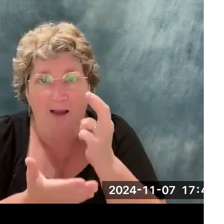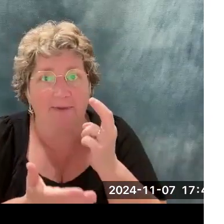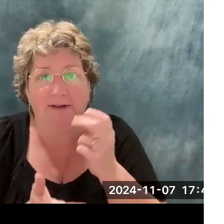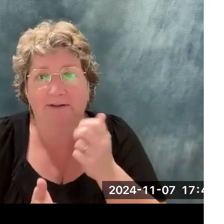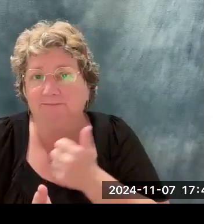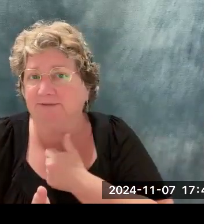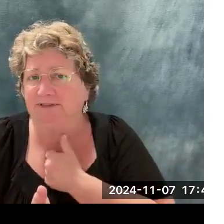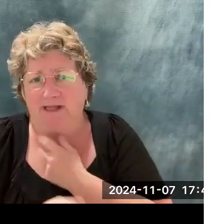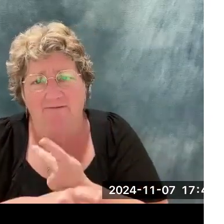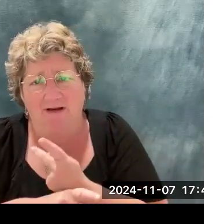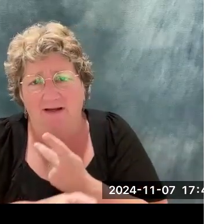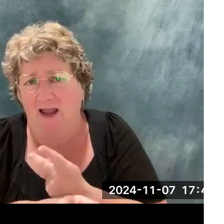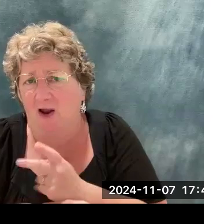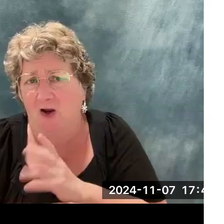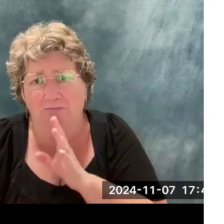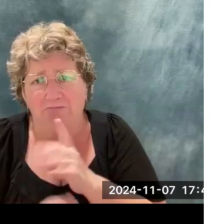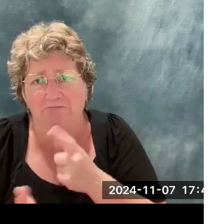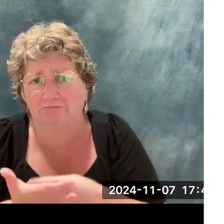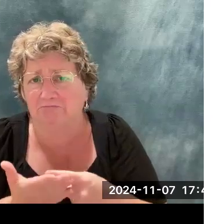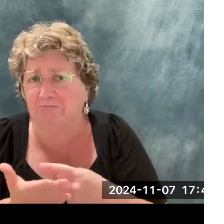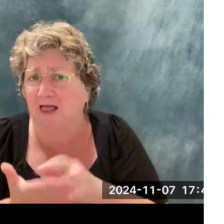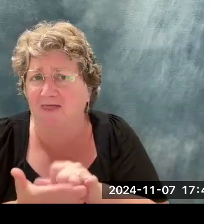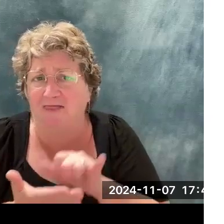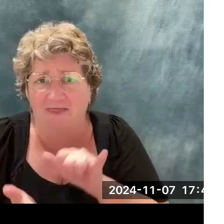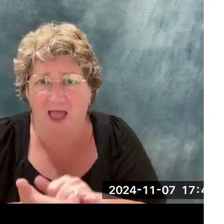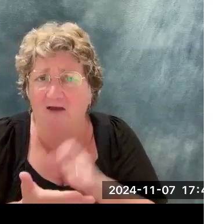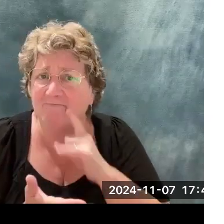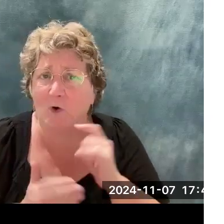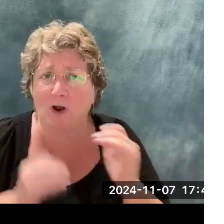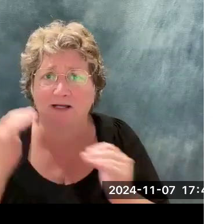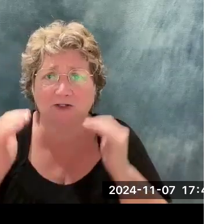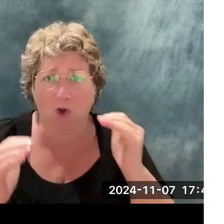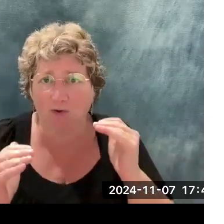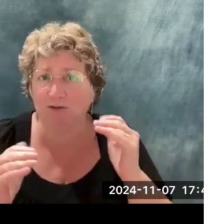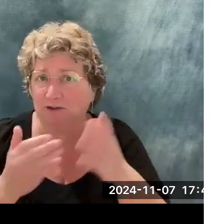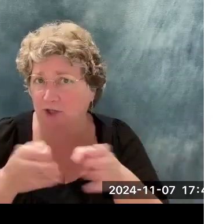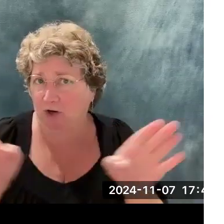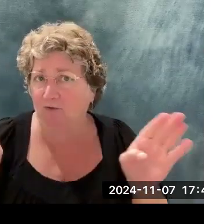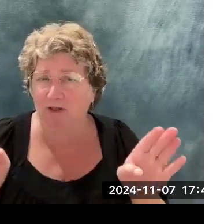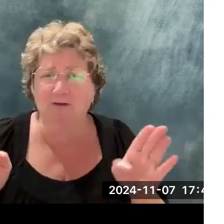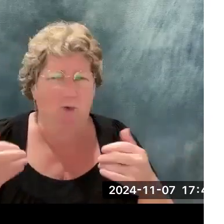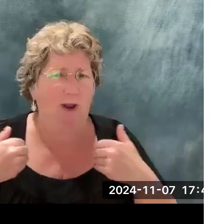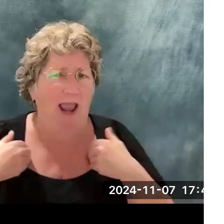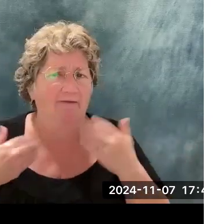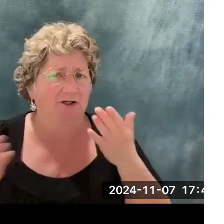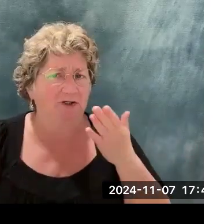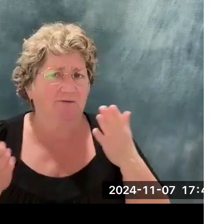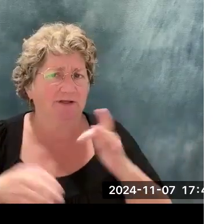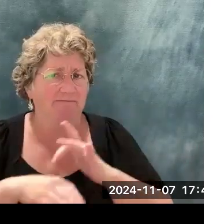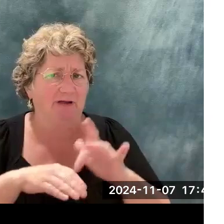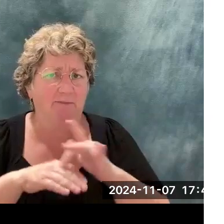for parents and caregivers and adults in general, there are services that are available to folks